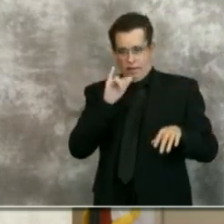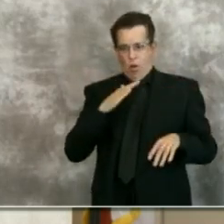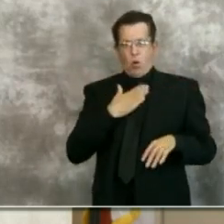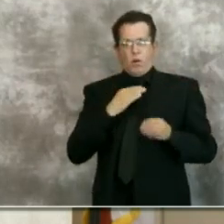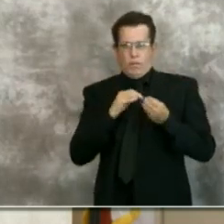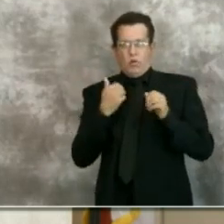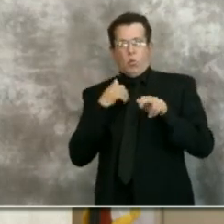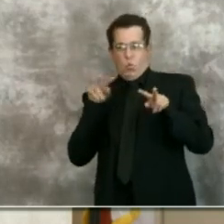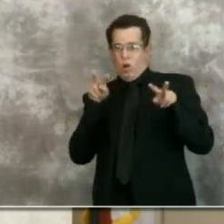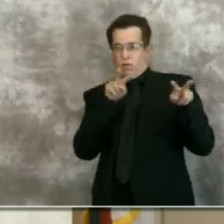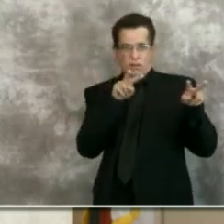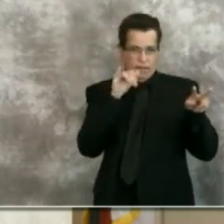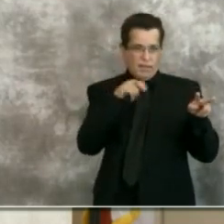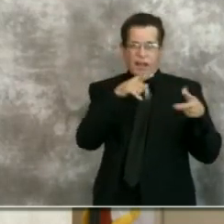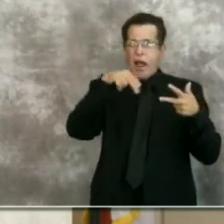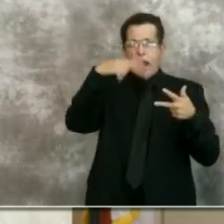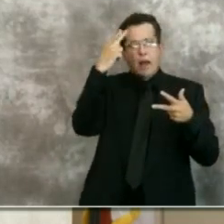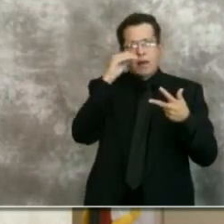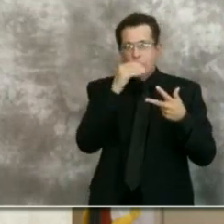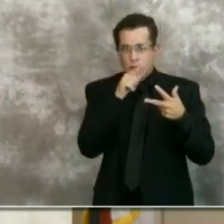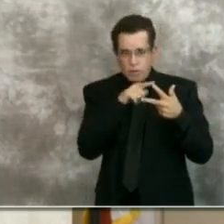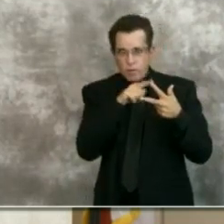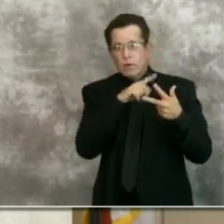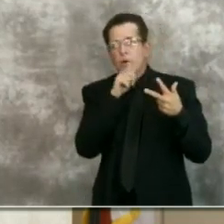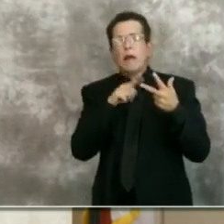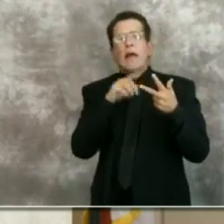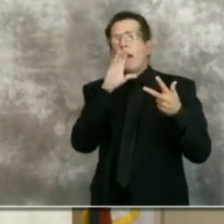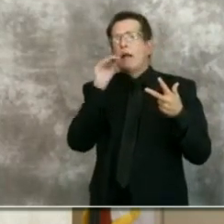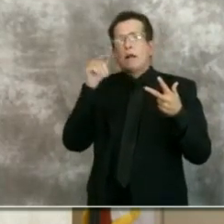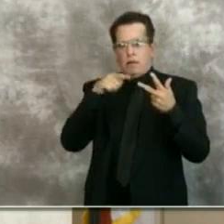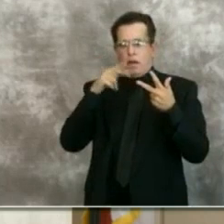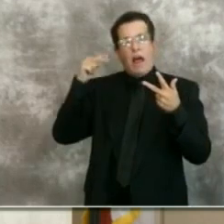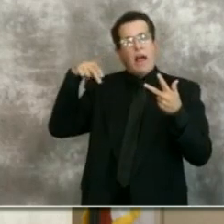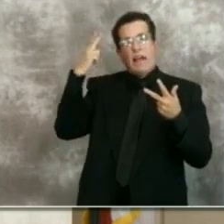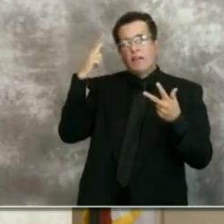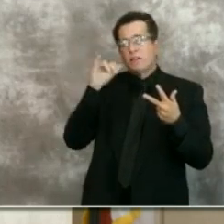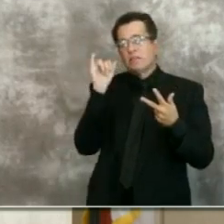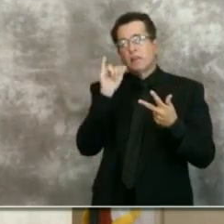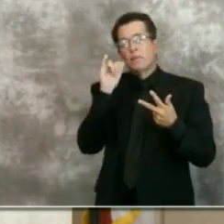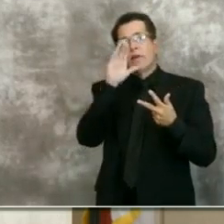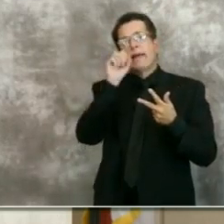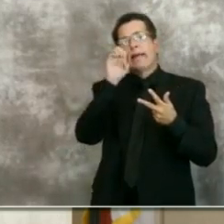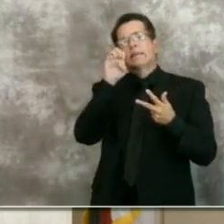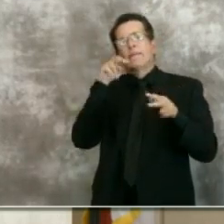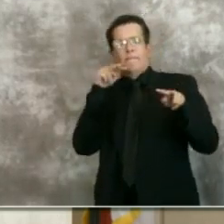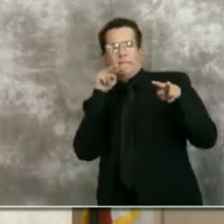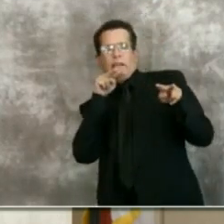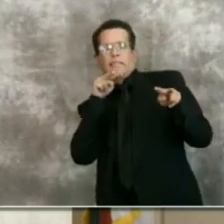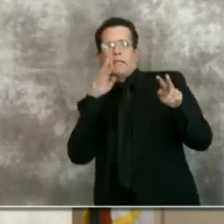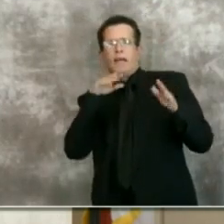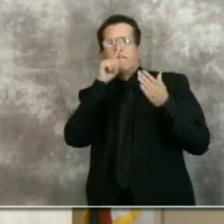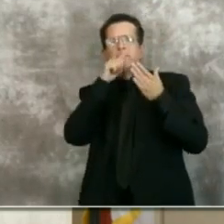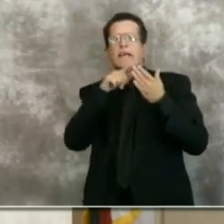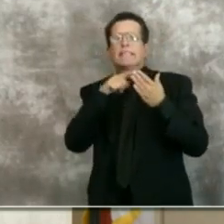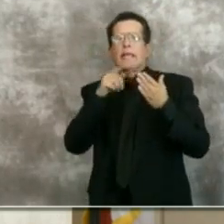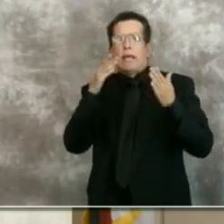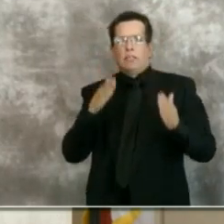WEST. WE SEE CHALLENGES AROUND COMMUNITY OUTBREAKS WHICH IS A SAN DIEGO UNIQUE METRIC THAT WE TRACK AROUND COMMUNITY